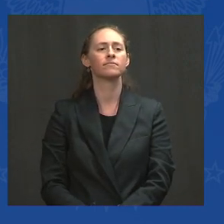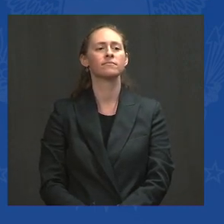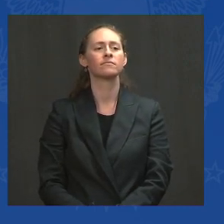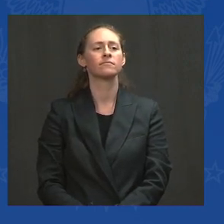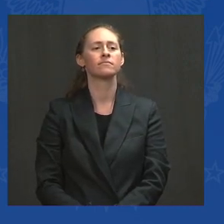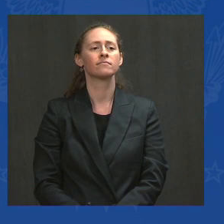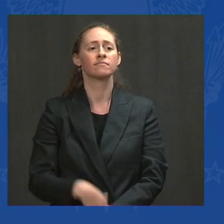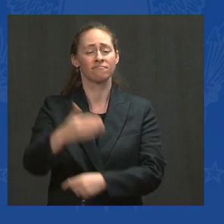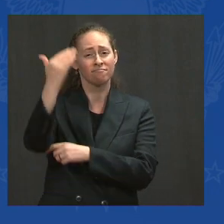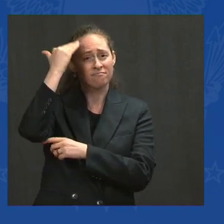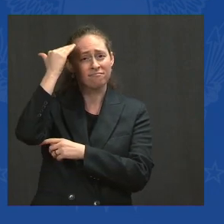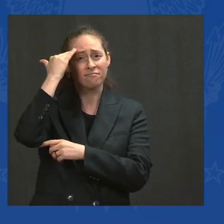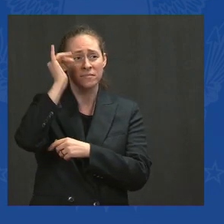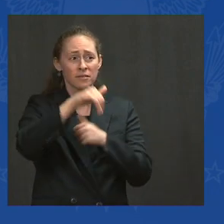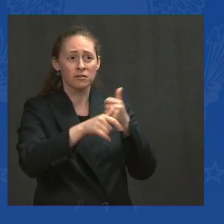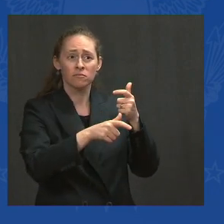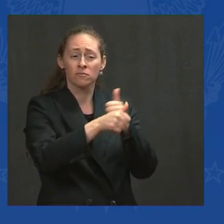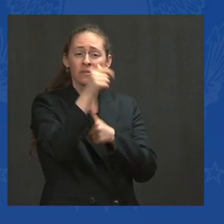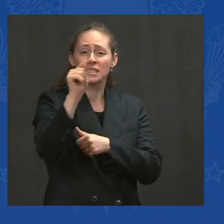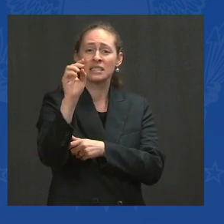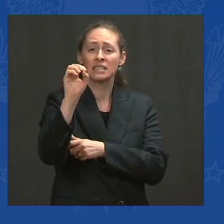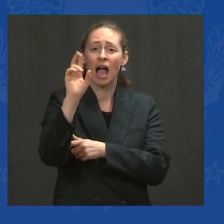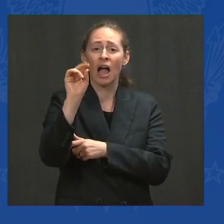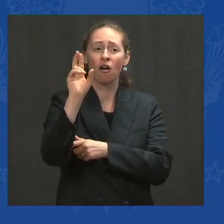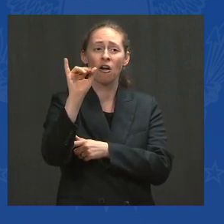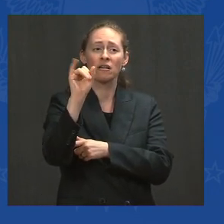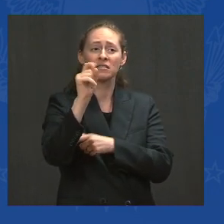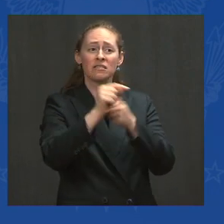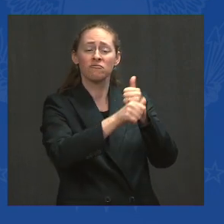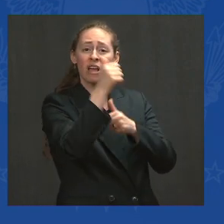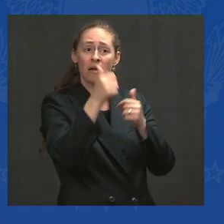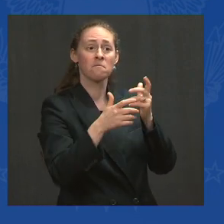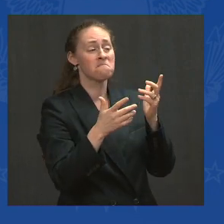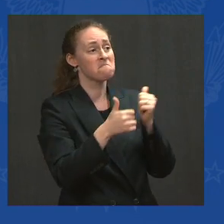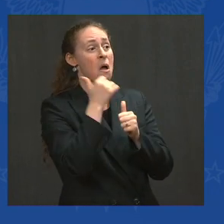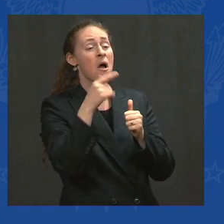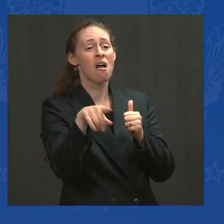of the most unforgiving terrain on the planet -- and I've been almost throughout that entire